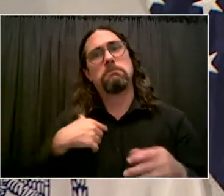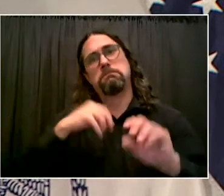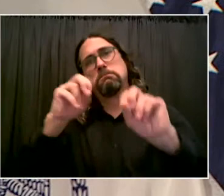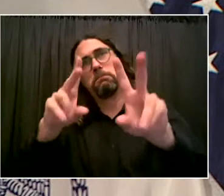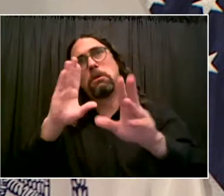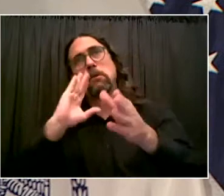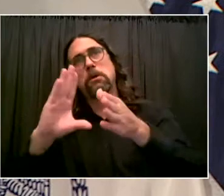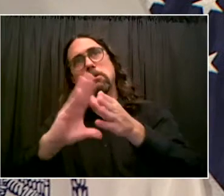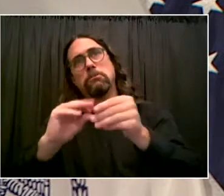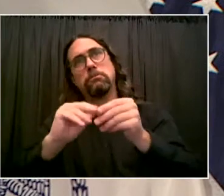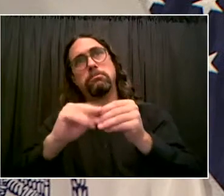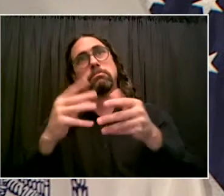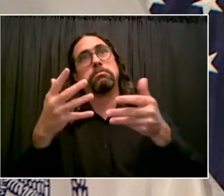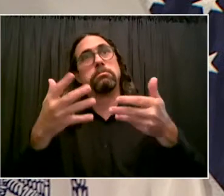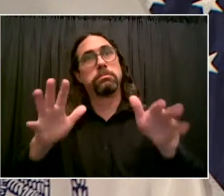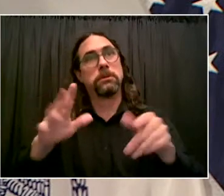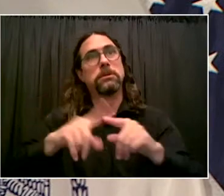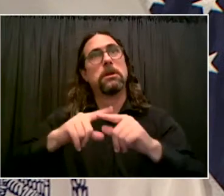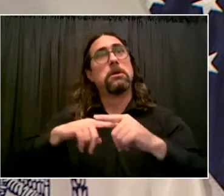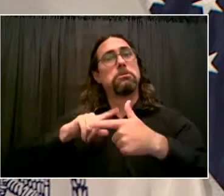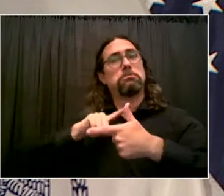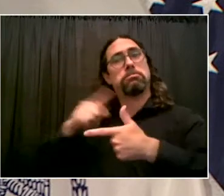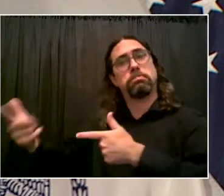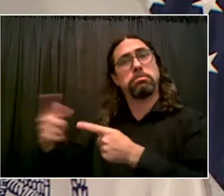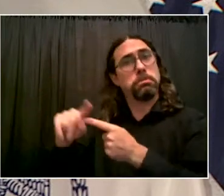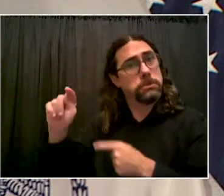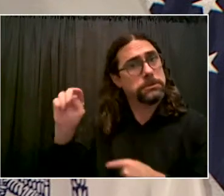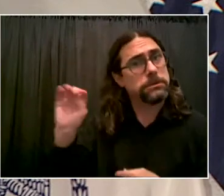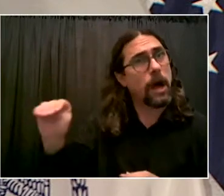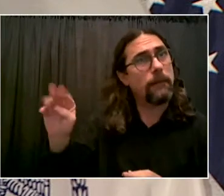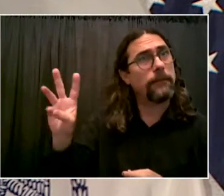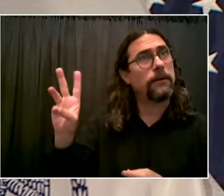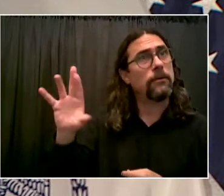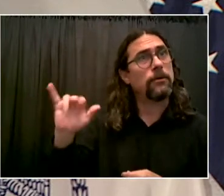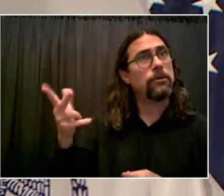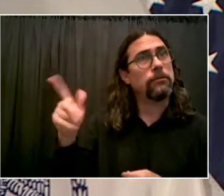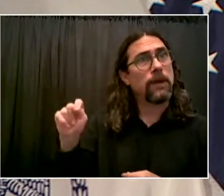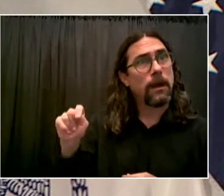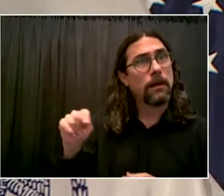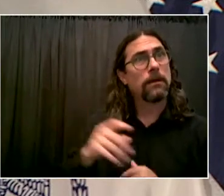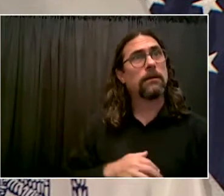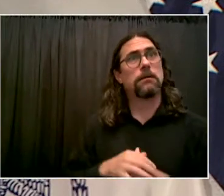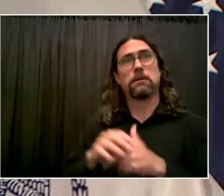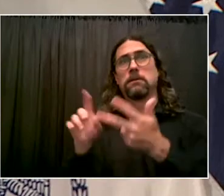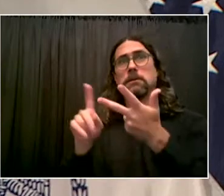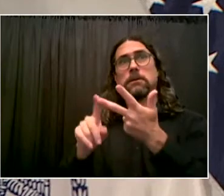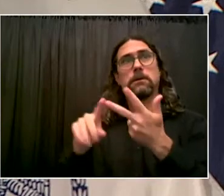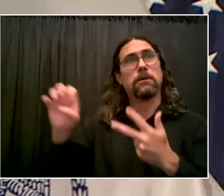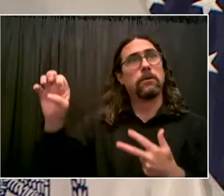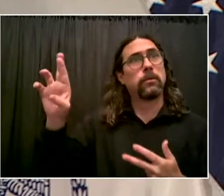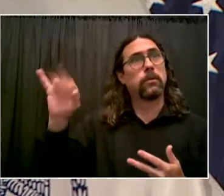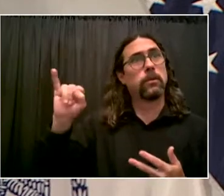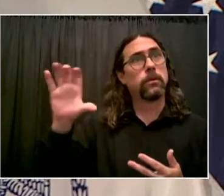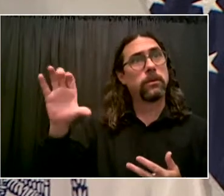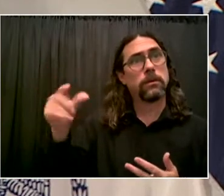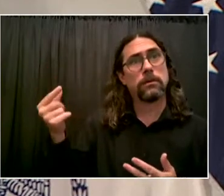THEM A COUPLE OF THEM TO WEIGH IN THERE.